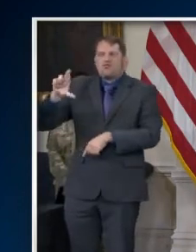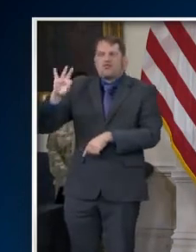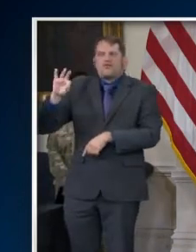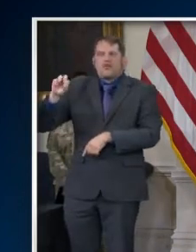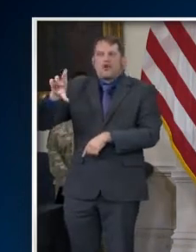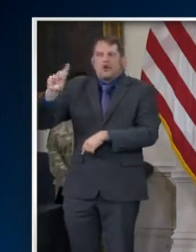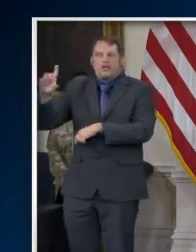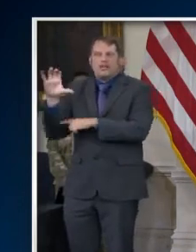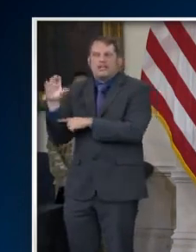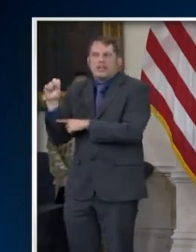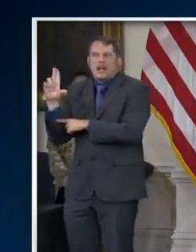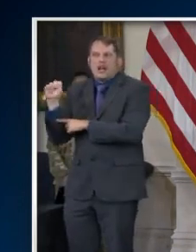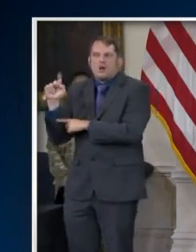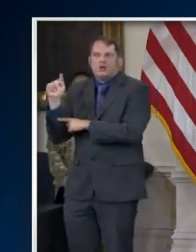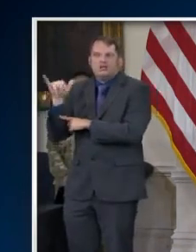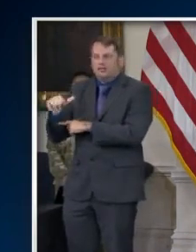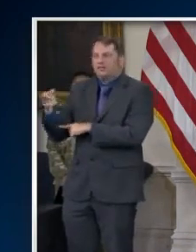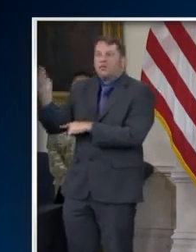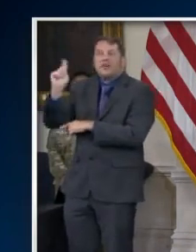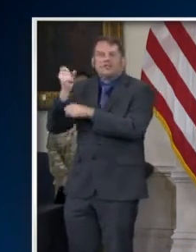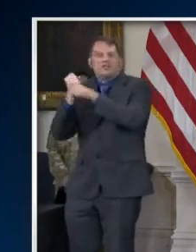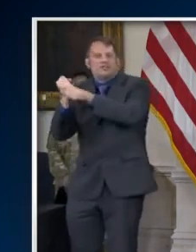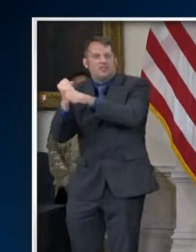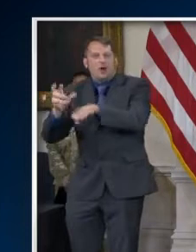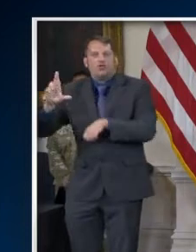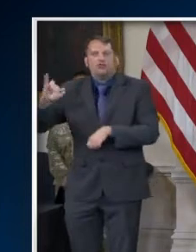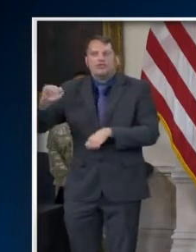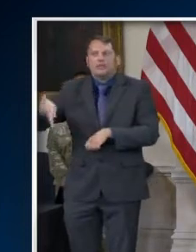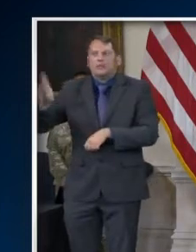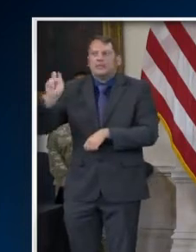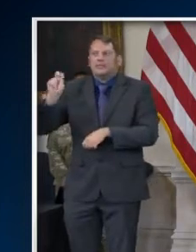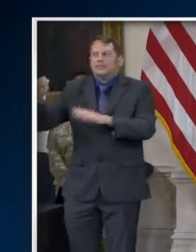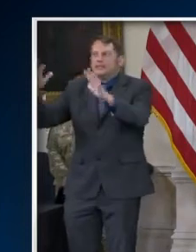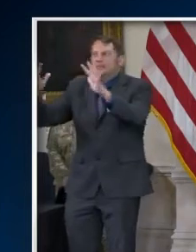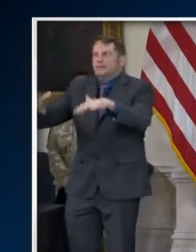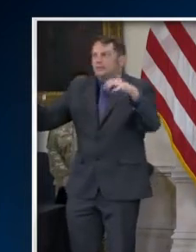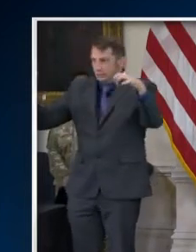RIPKEN STADIUM, WE WILL OPEN THE 13TH MASS VACCINATION SITE AT